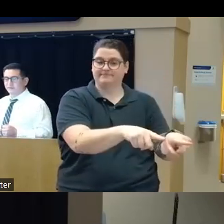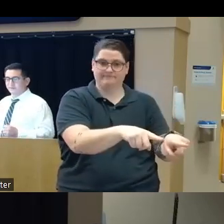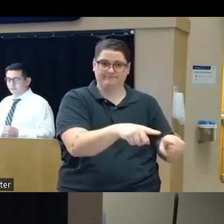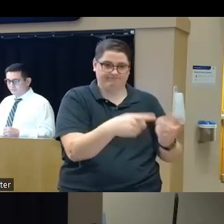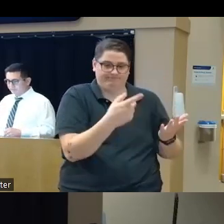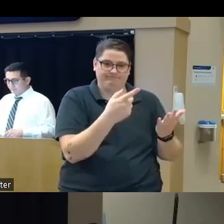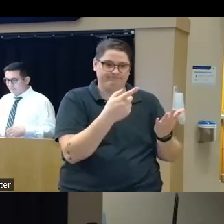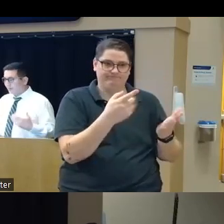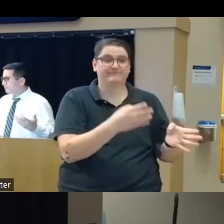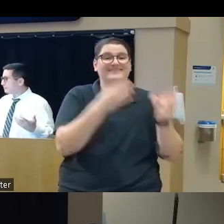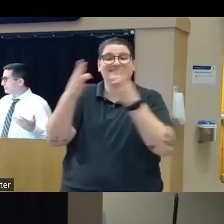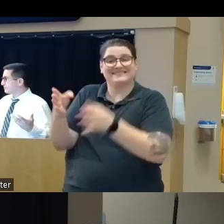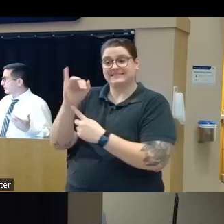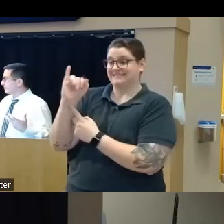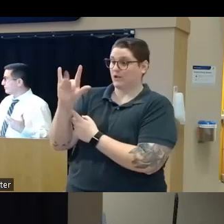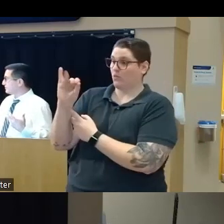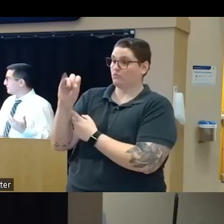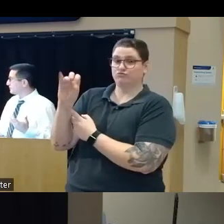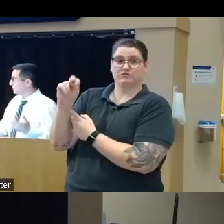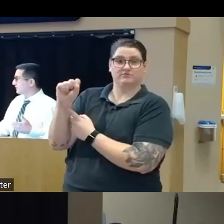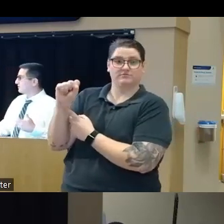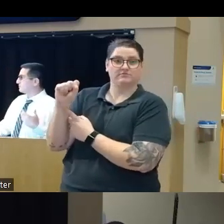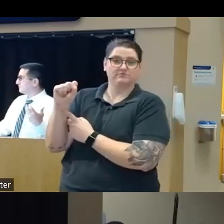for an individual and then you have Illusions right that you're typically taught like there's